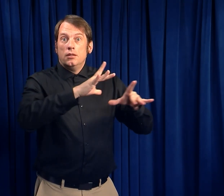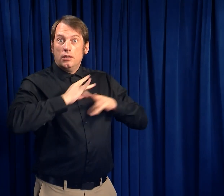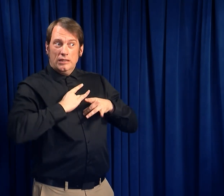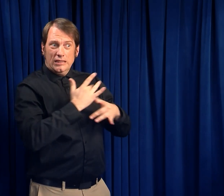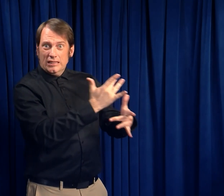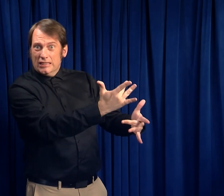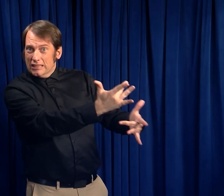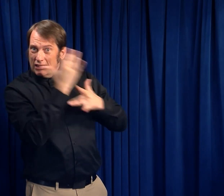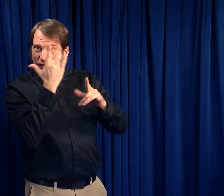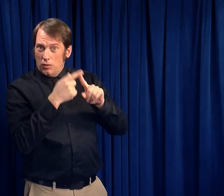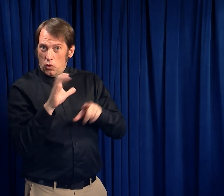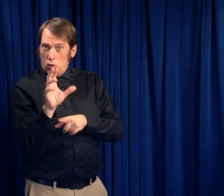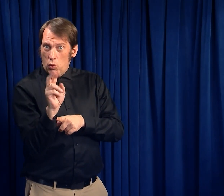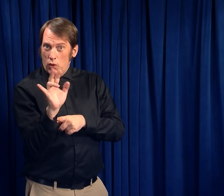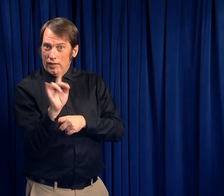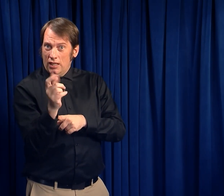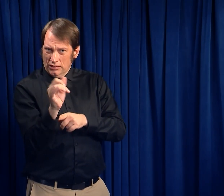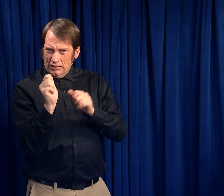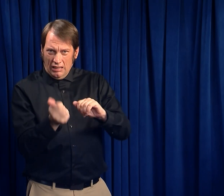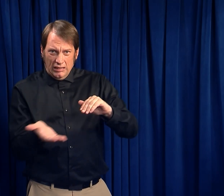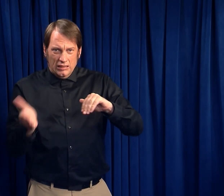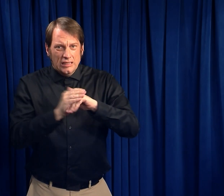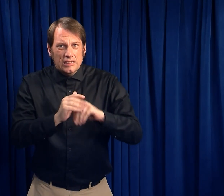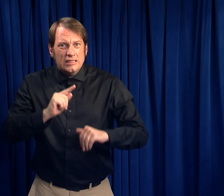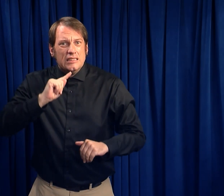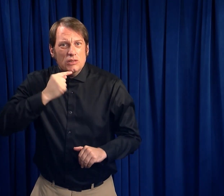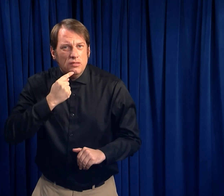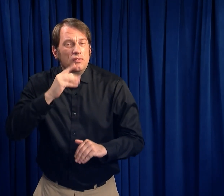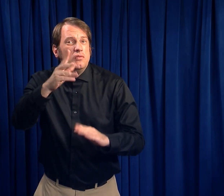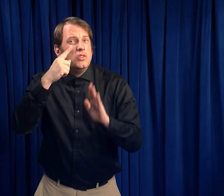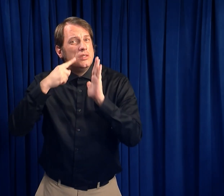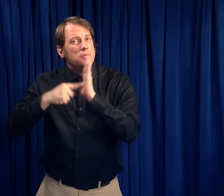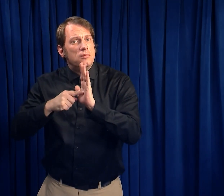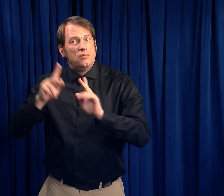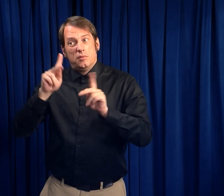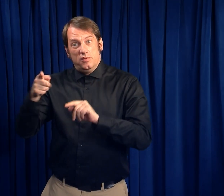from COVID-19 increases as you get older.